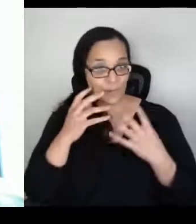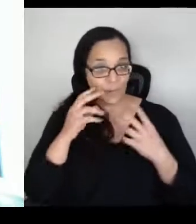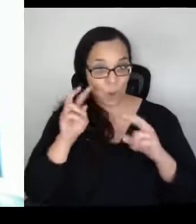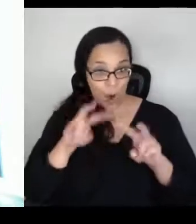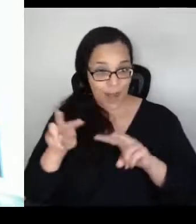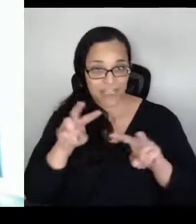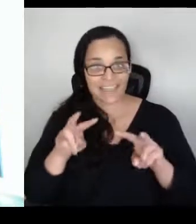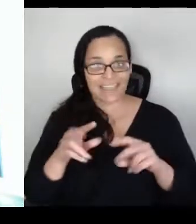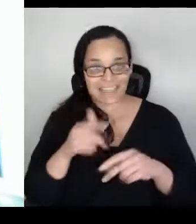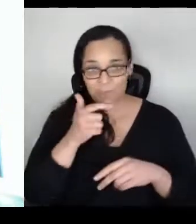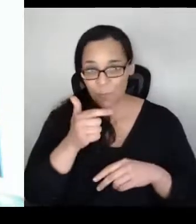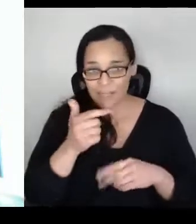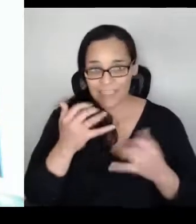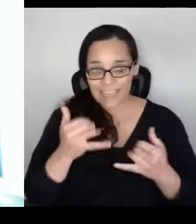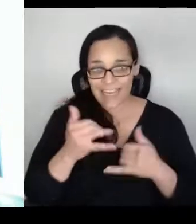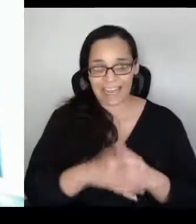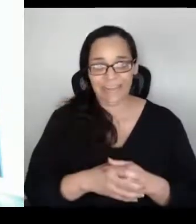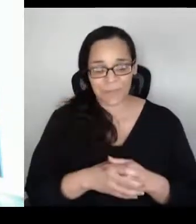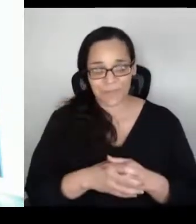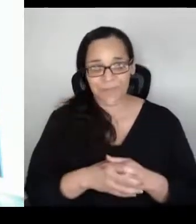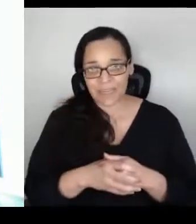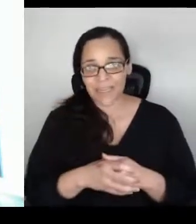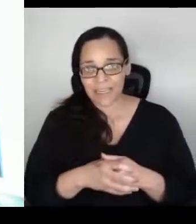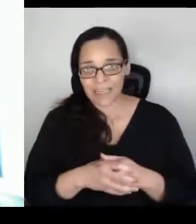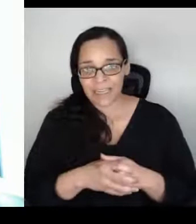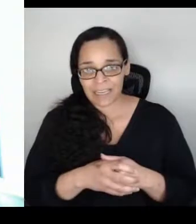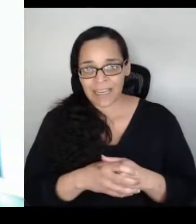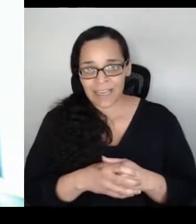My pronouns are she/her, they/them.